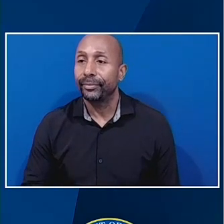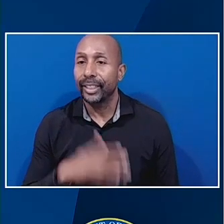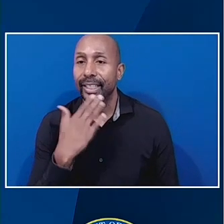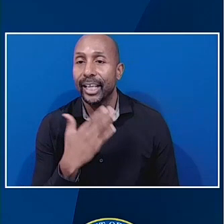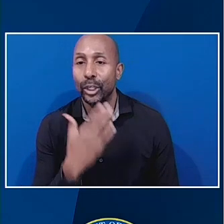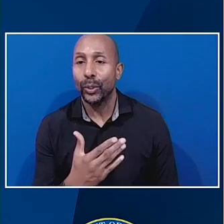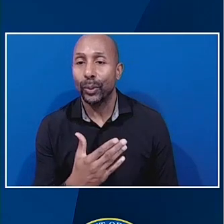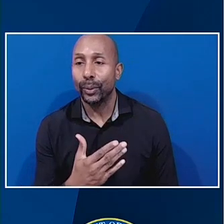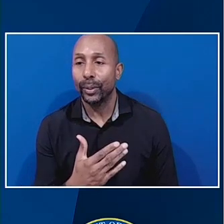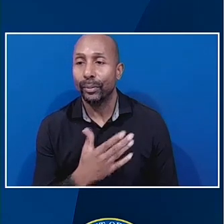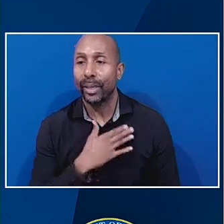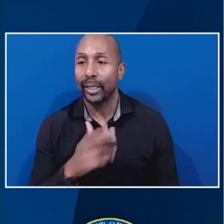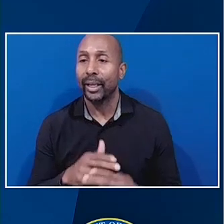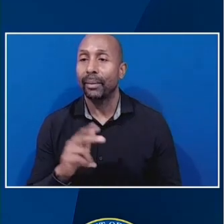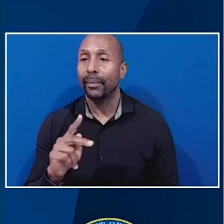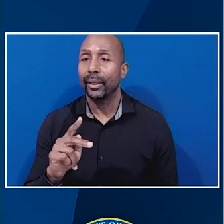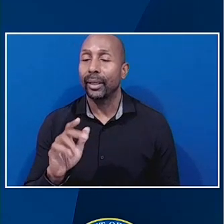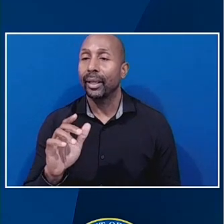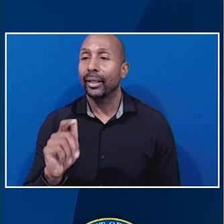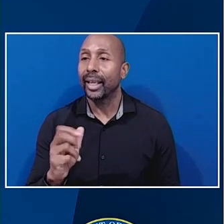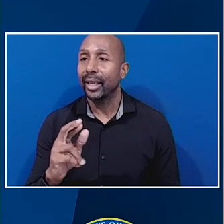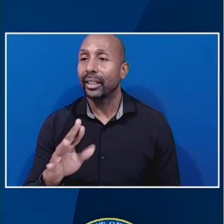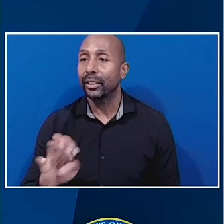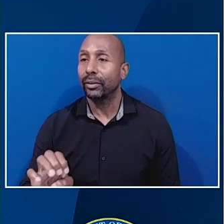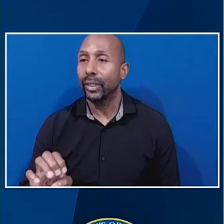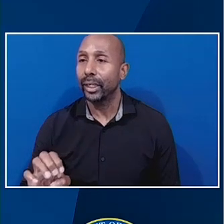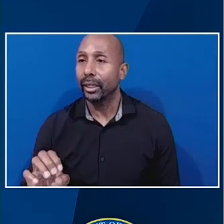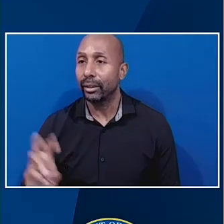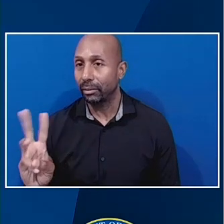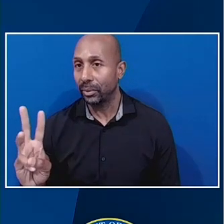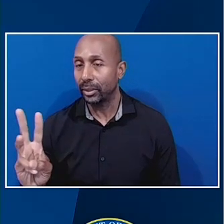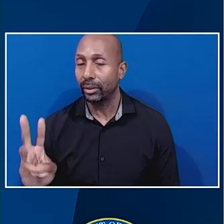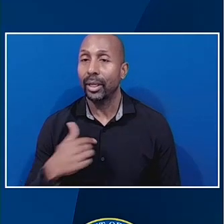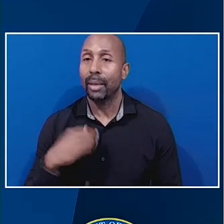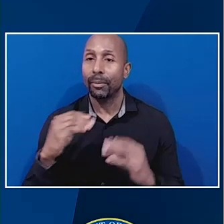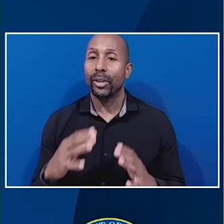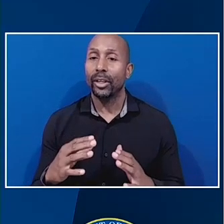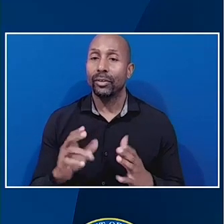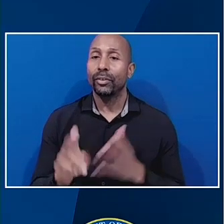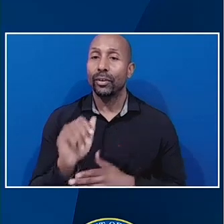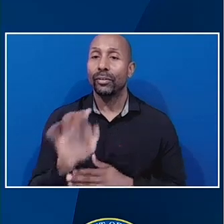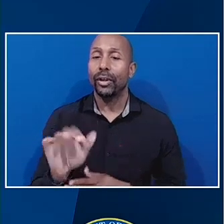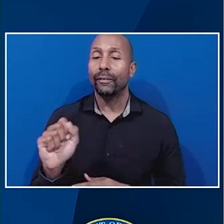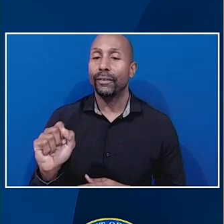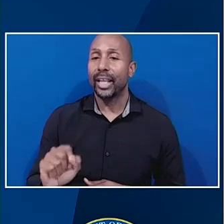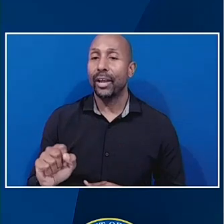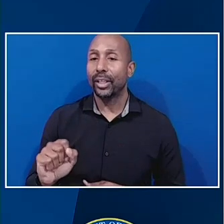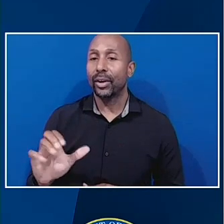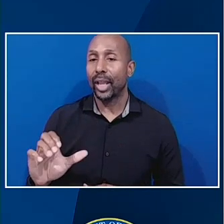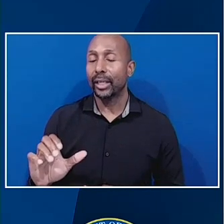My name is Catherine Wiskes, and I am a professor at the University of South Carolina. And I'm also the coordinator for